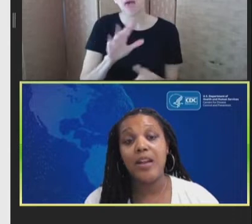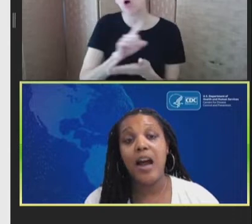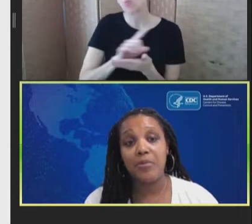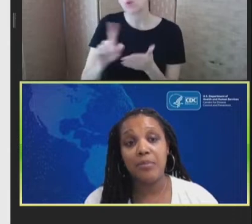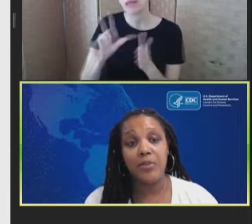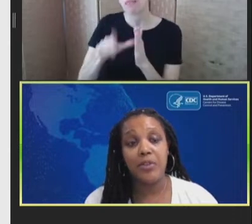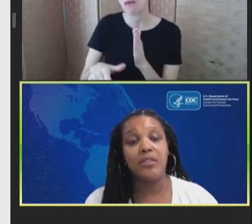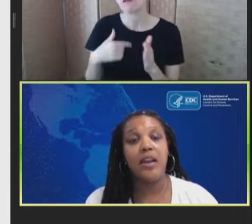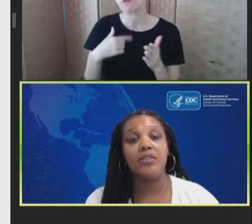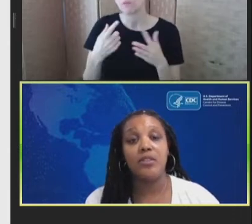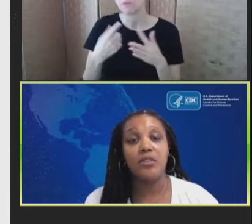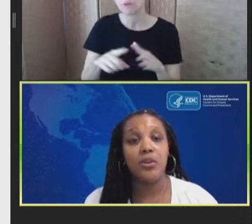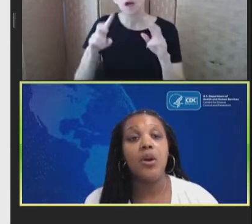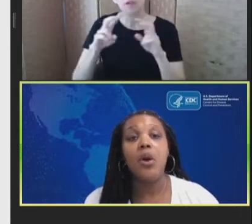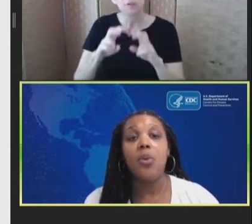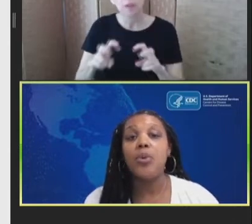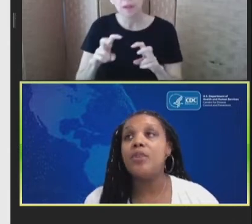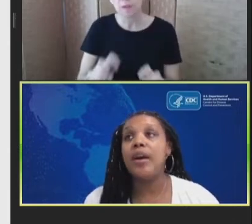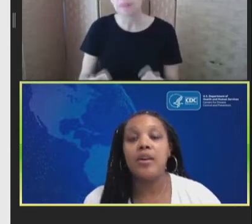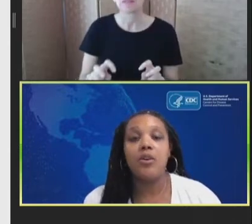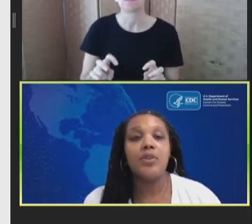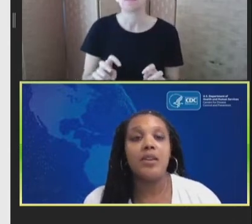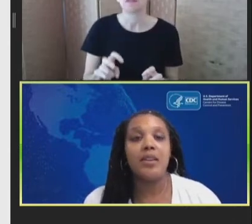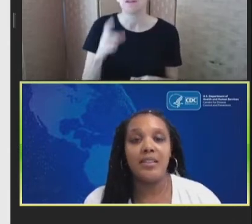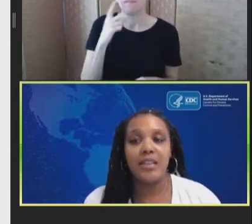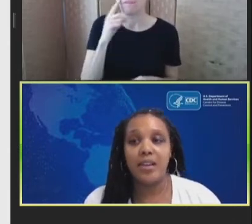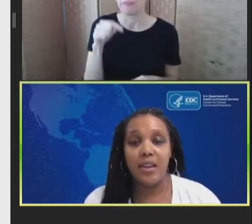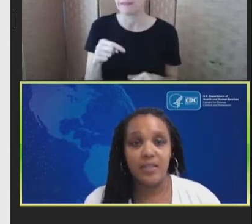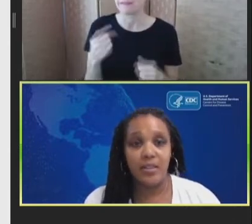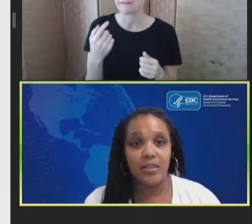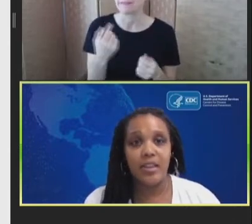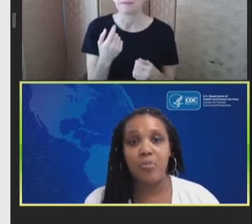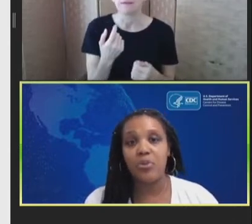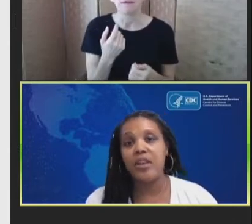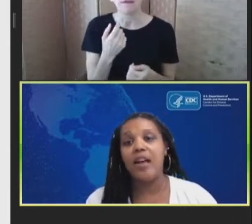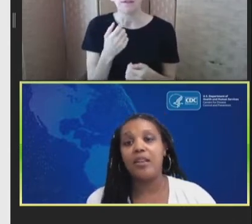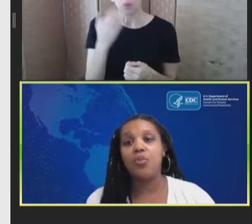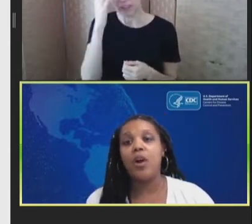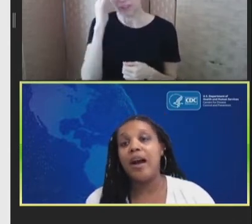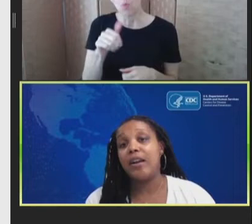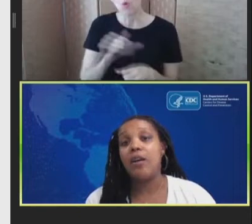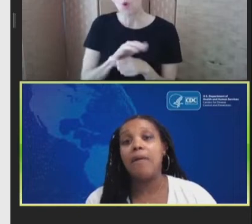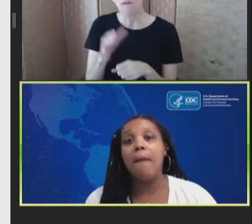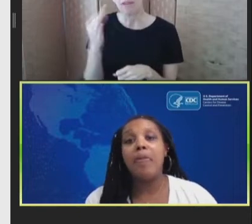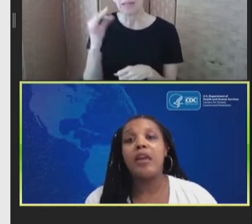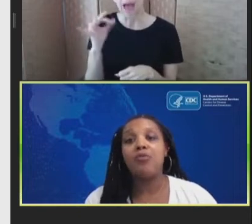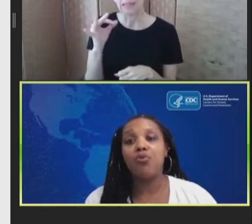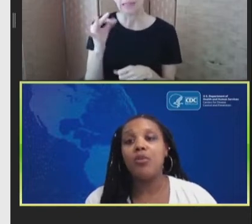our timeframe for this analysis. So, we knew that COVID 19 incidents and mortality were higher in